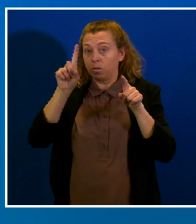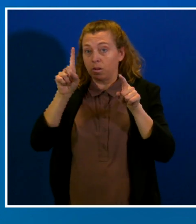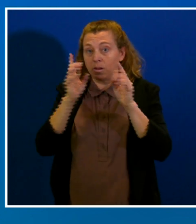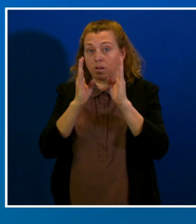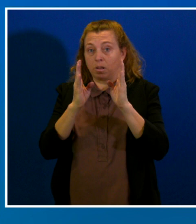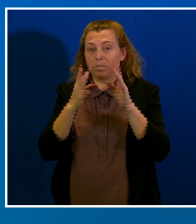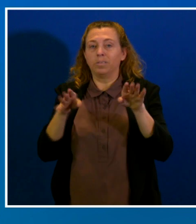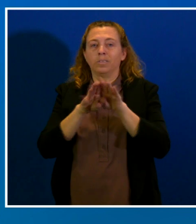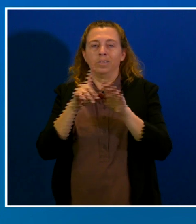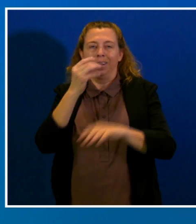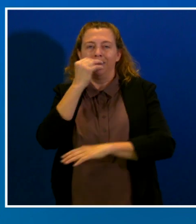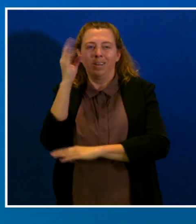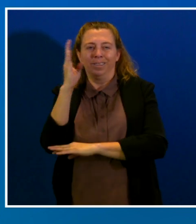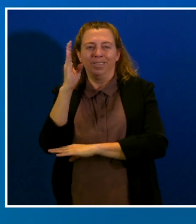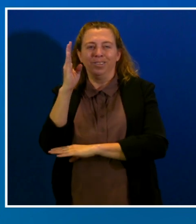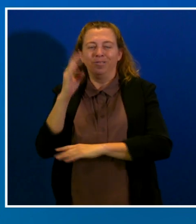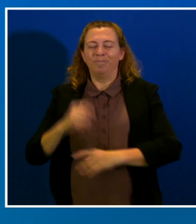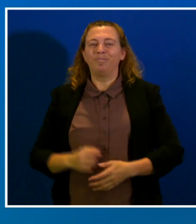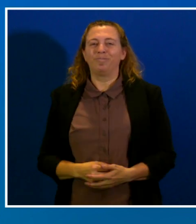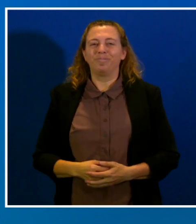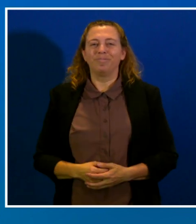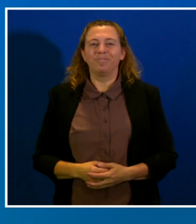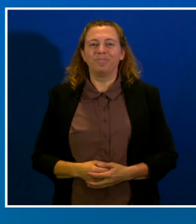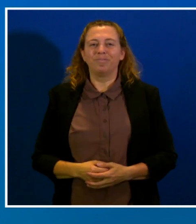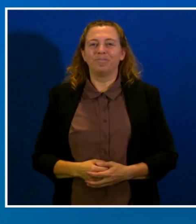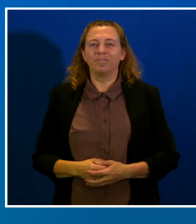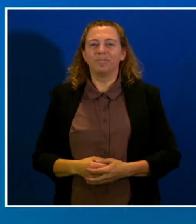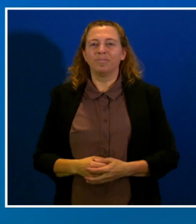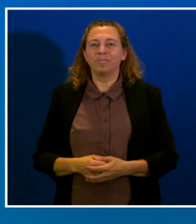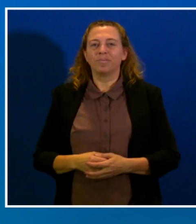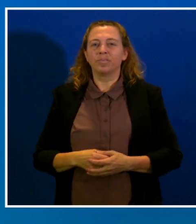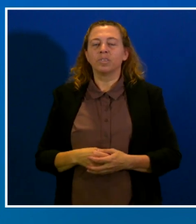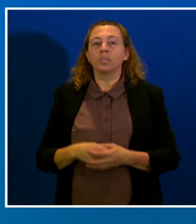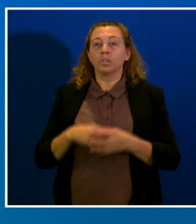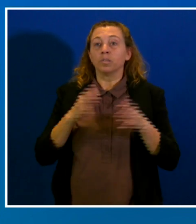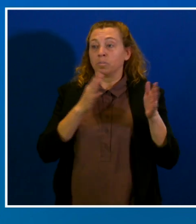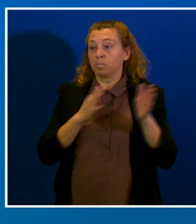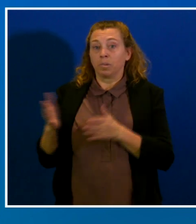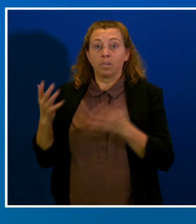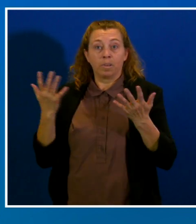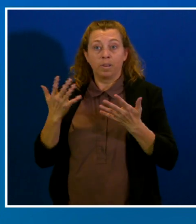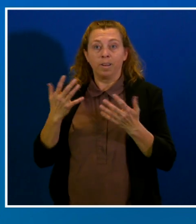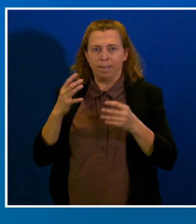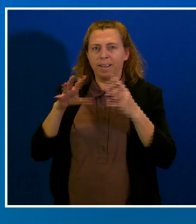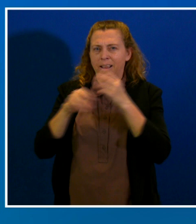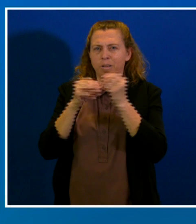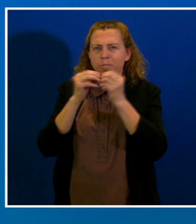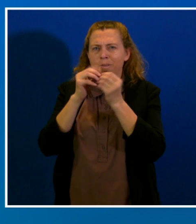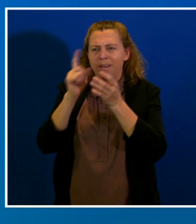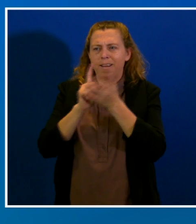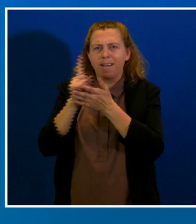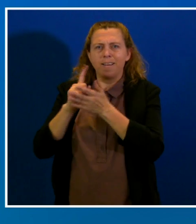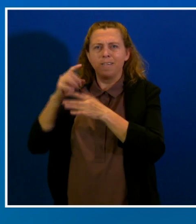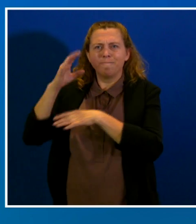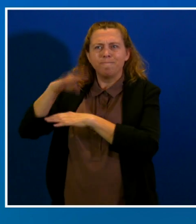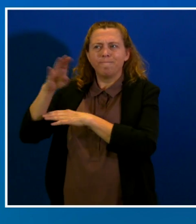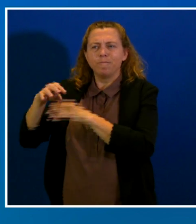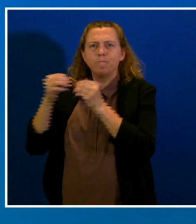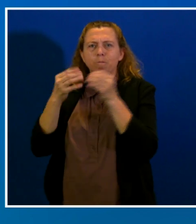And plans are also underway to add some evening hours at this vaccination site, so please stay tuned for details to be